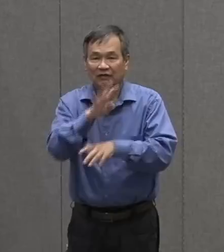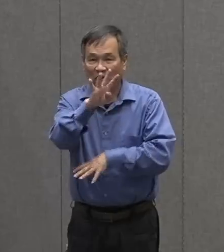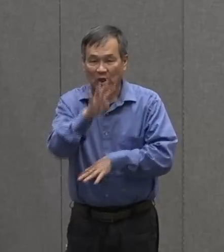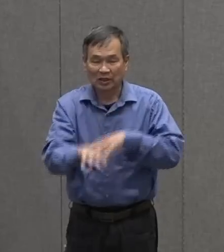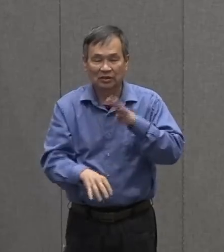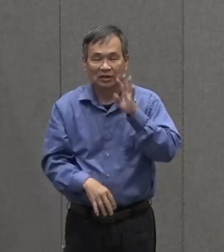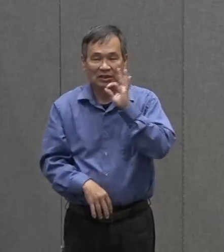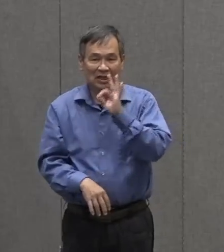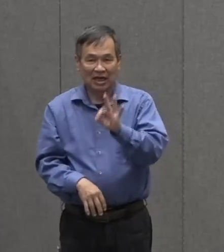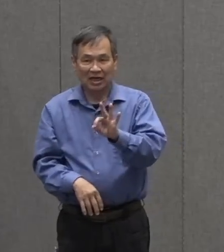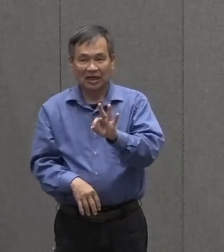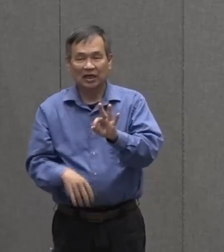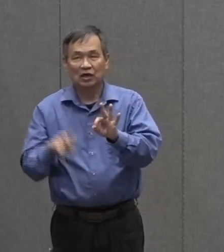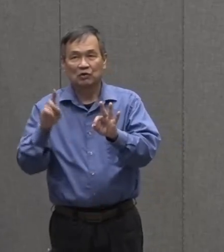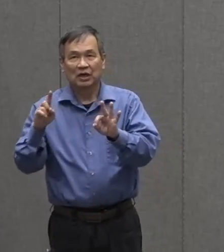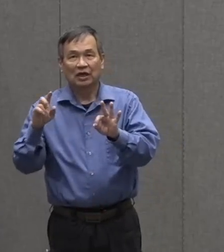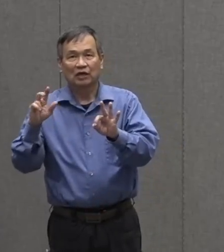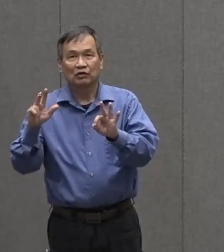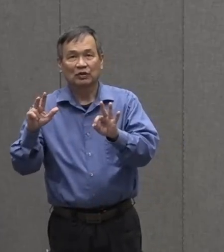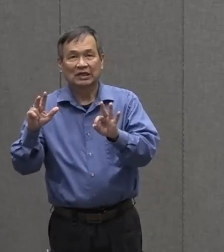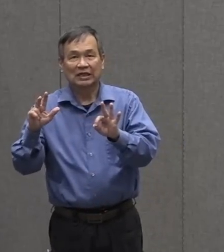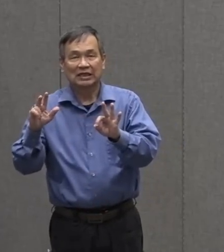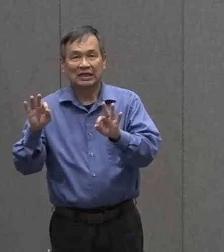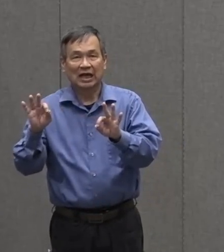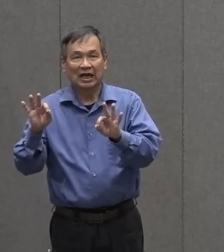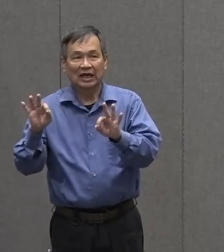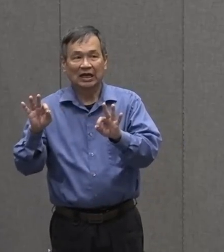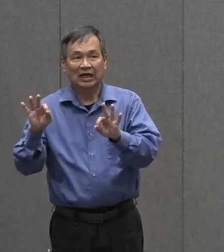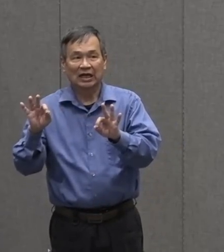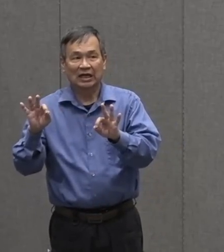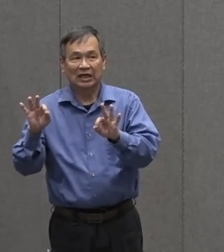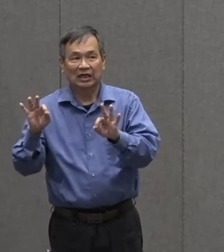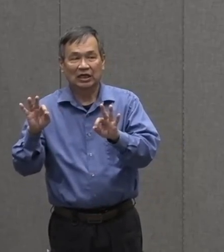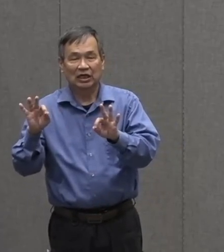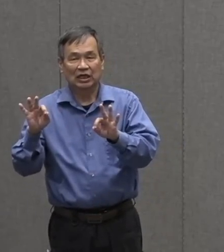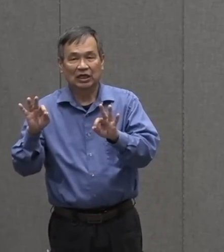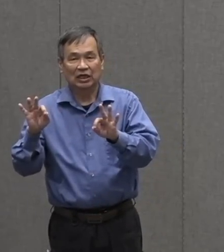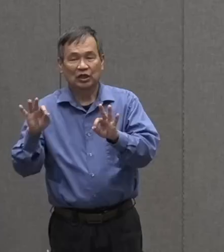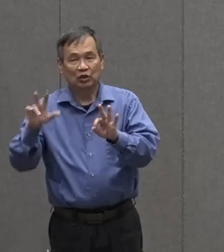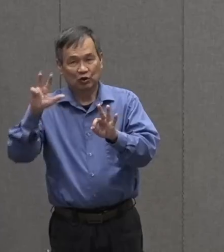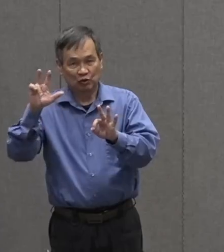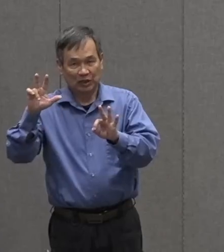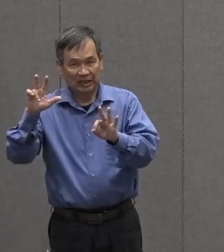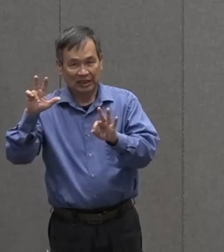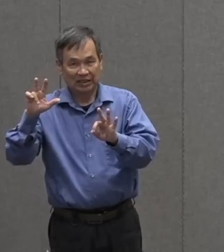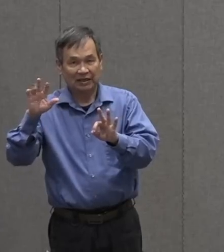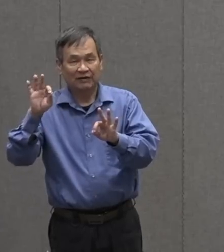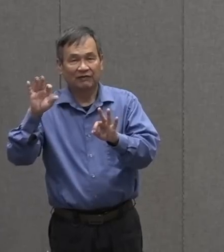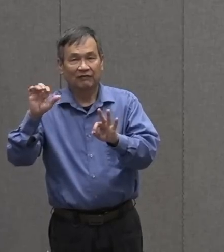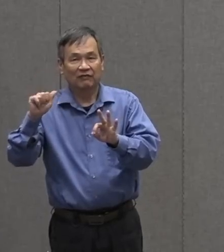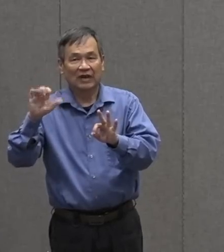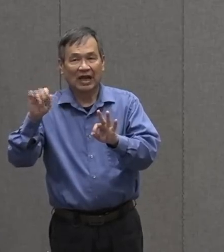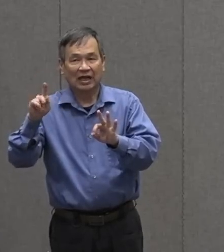Nine has one, three, nine as factor, so there's three ways to get there. Based upon that,